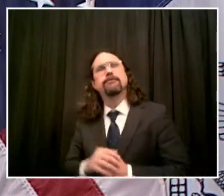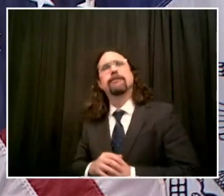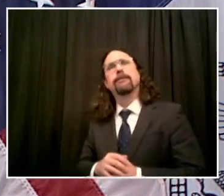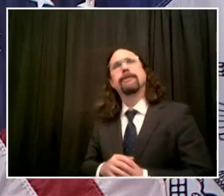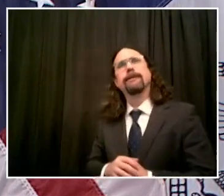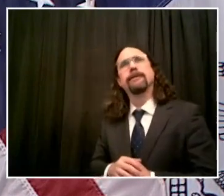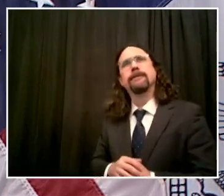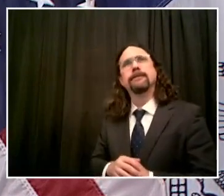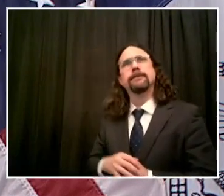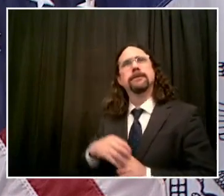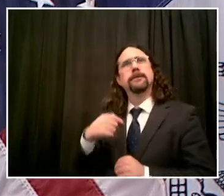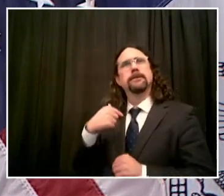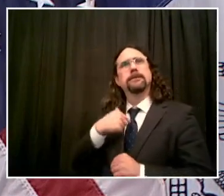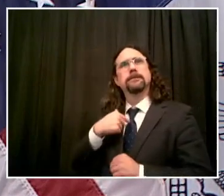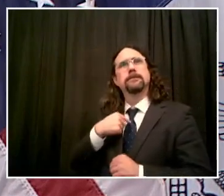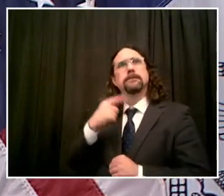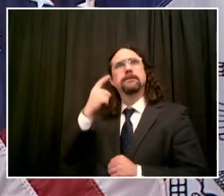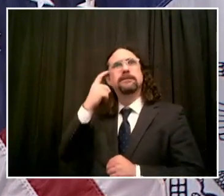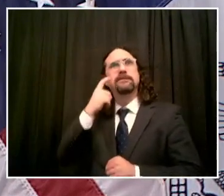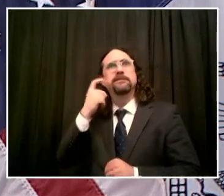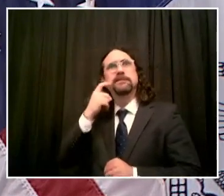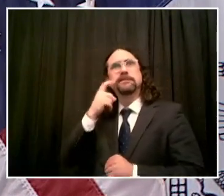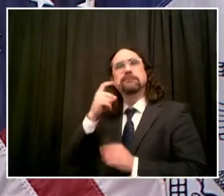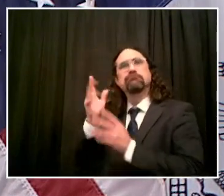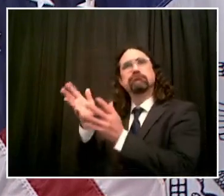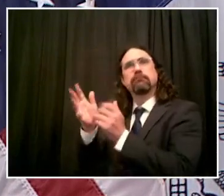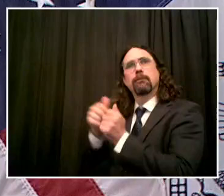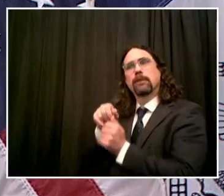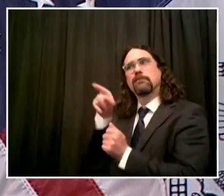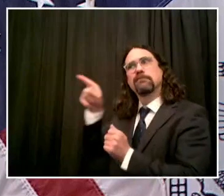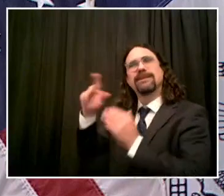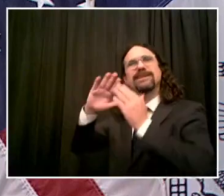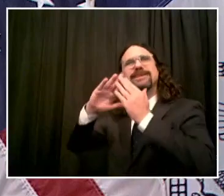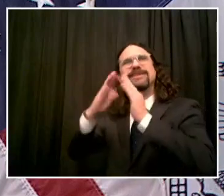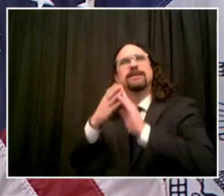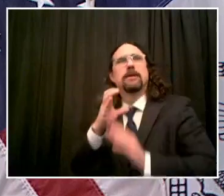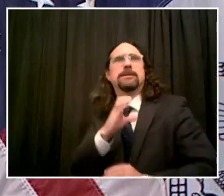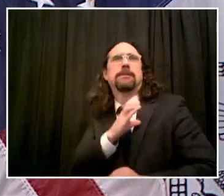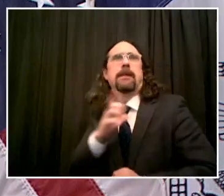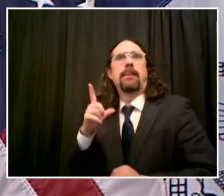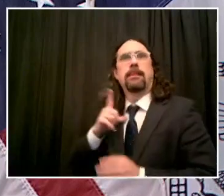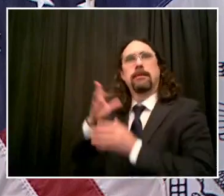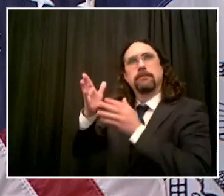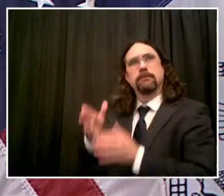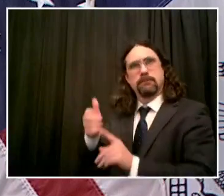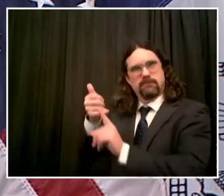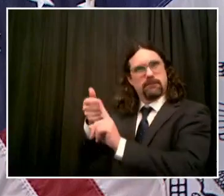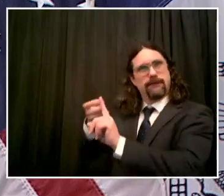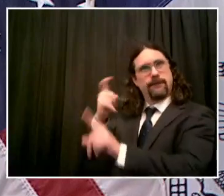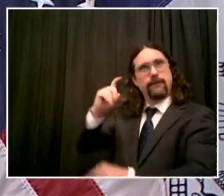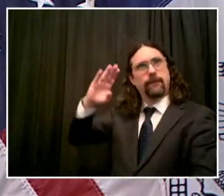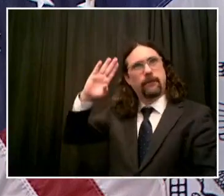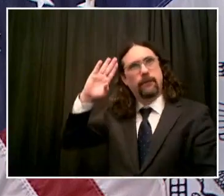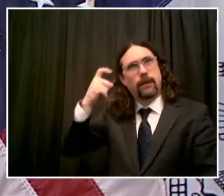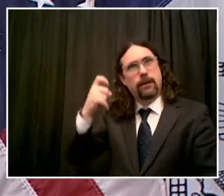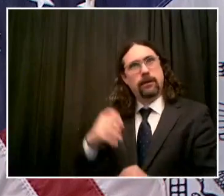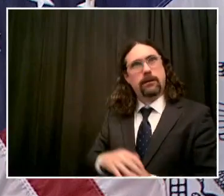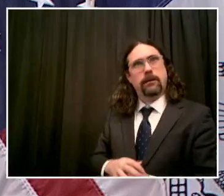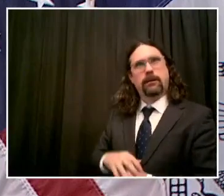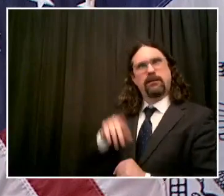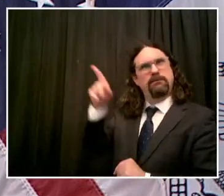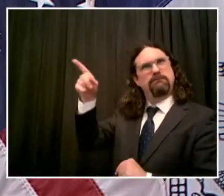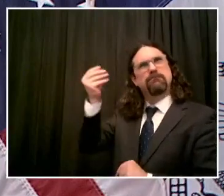COMMUNITY MEMBERS AND ELECTED